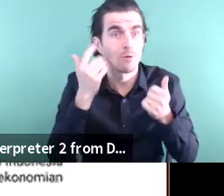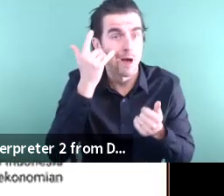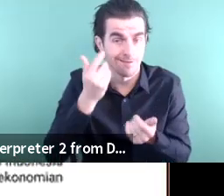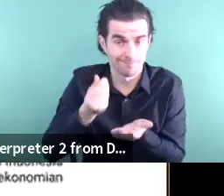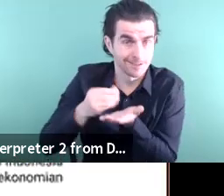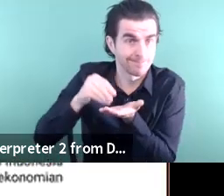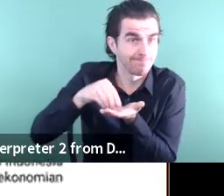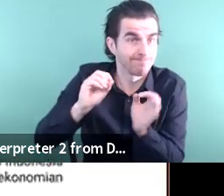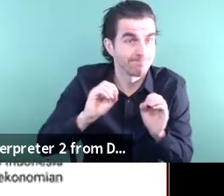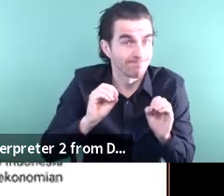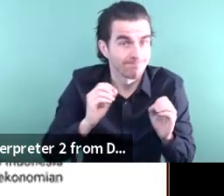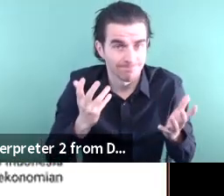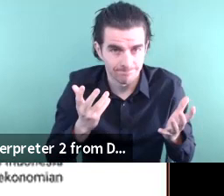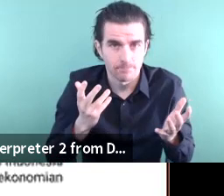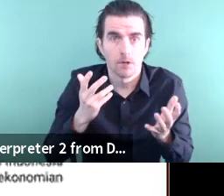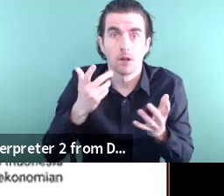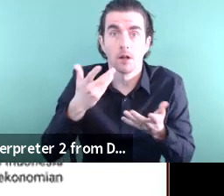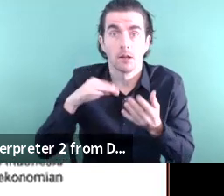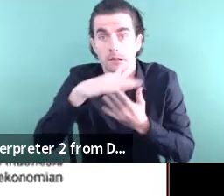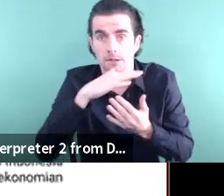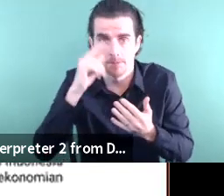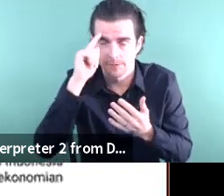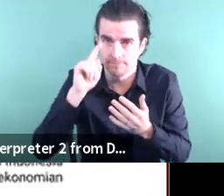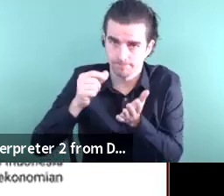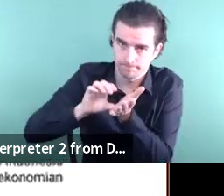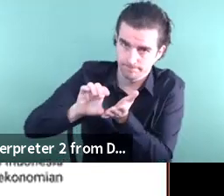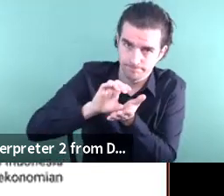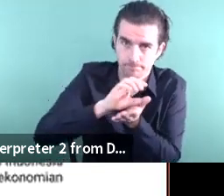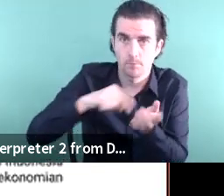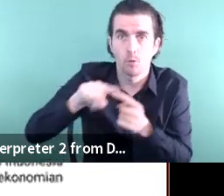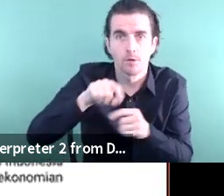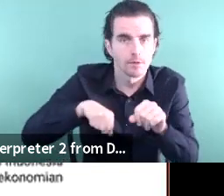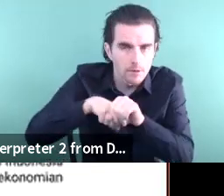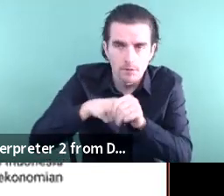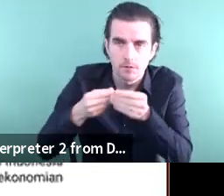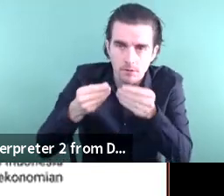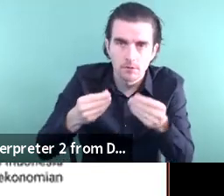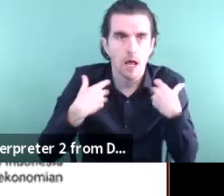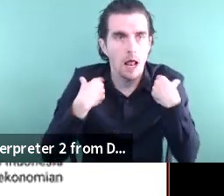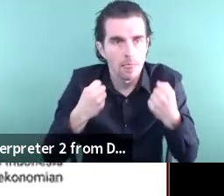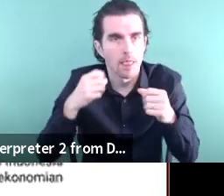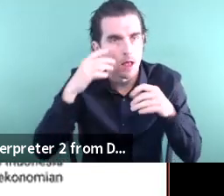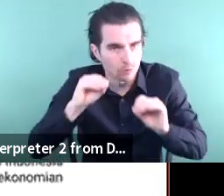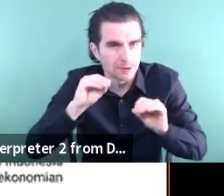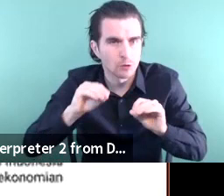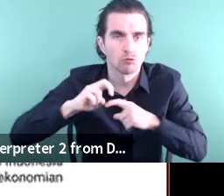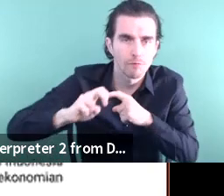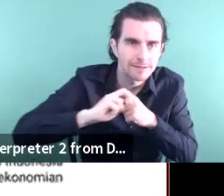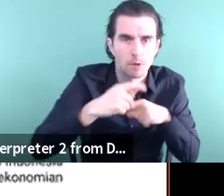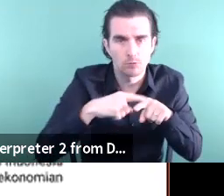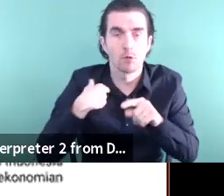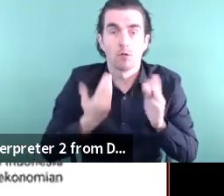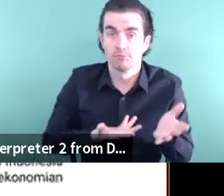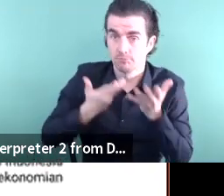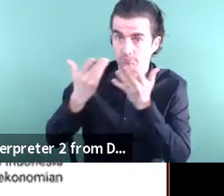Right, sorry. So, our initial calculation for extra cost is based on the standard of living